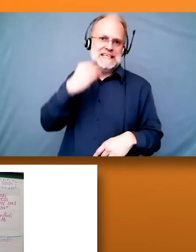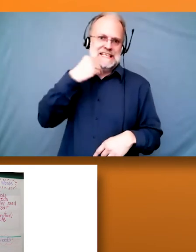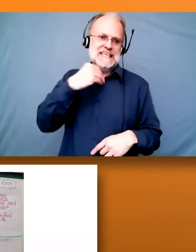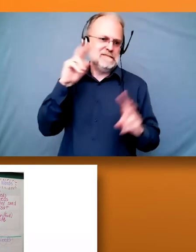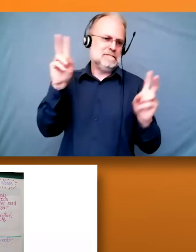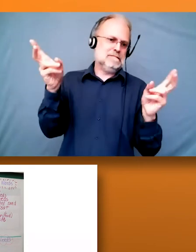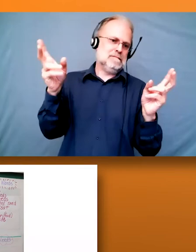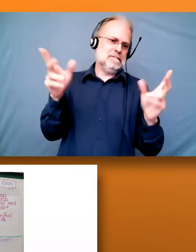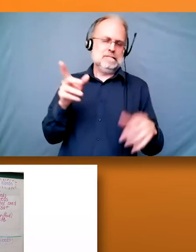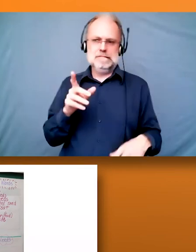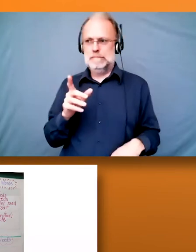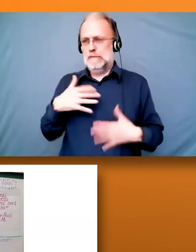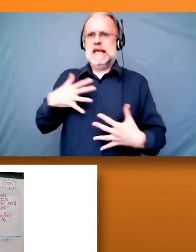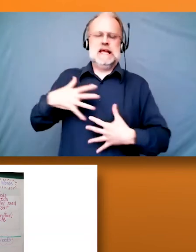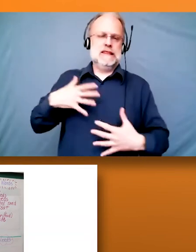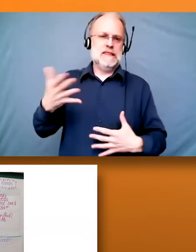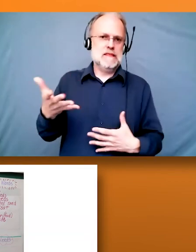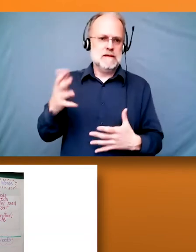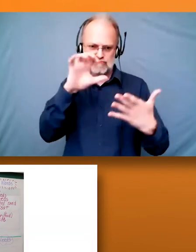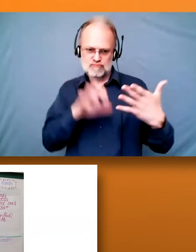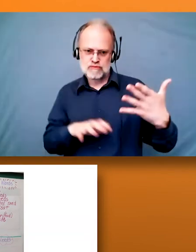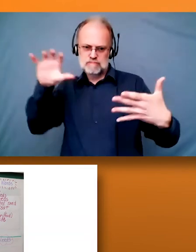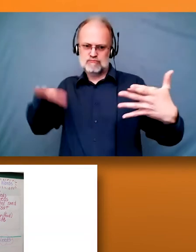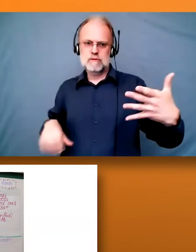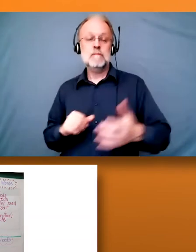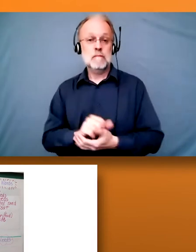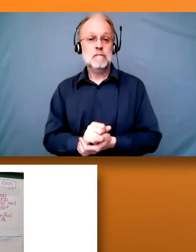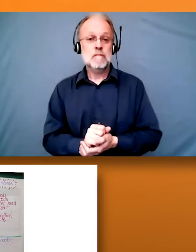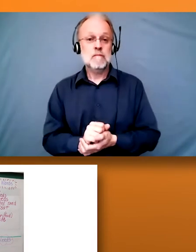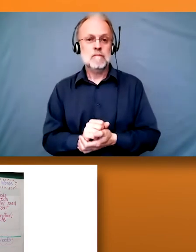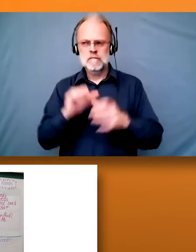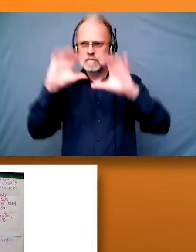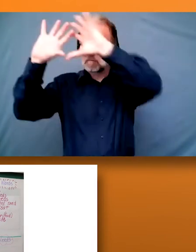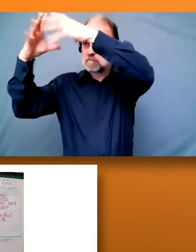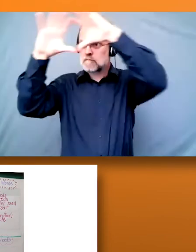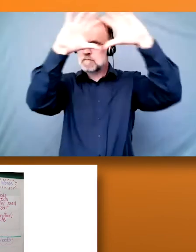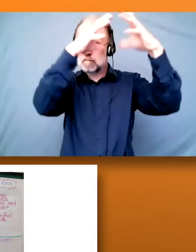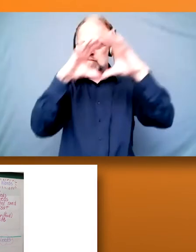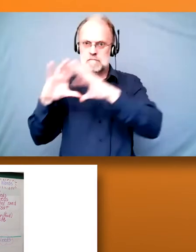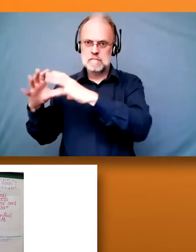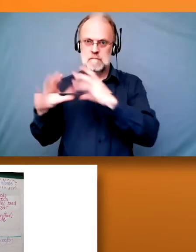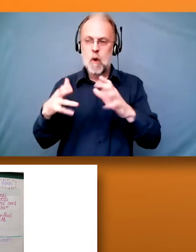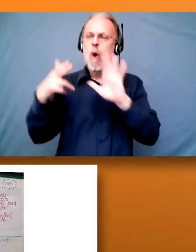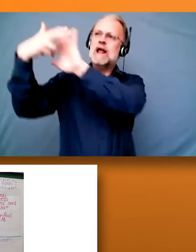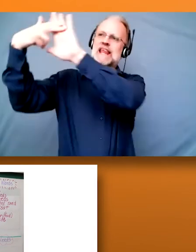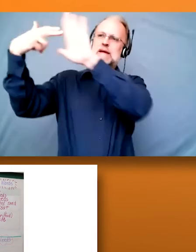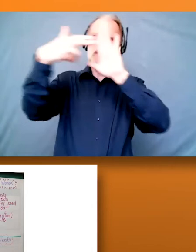So they come up with all these words just in a big old list, and then they're putting them in these categories, and then they label them,